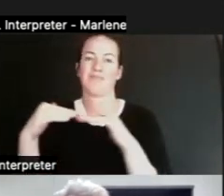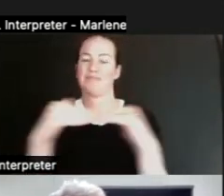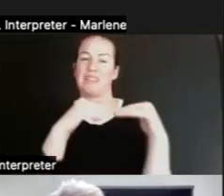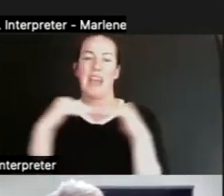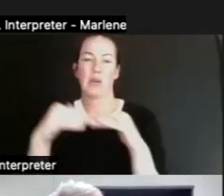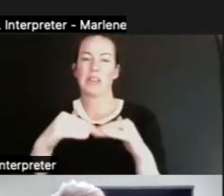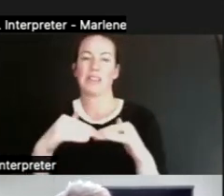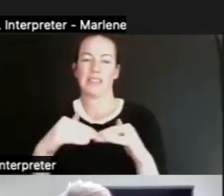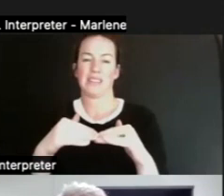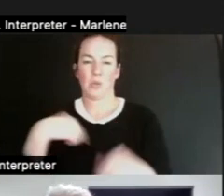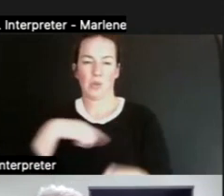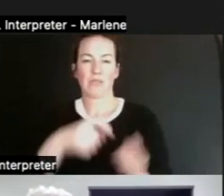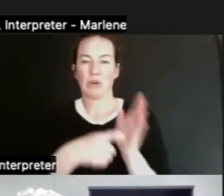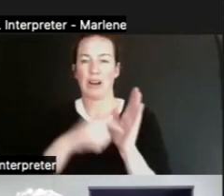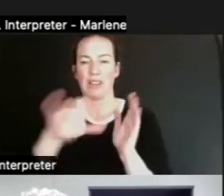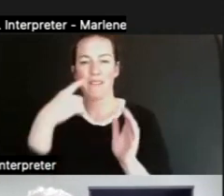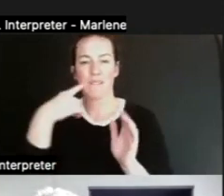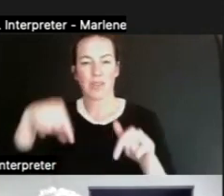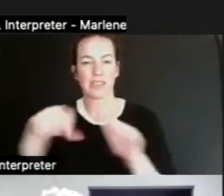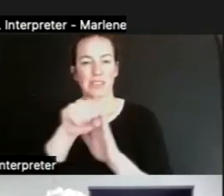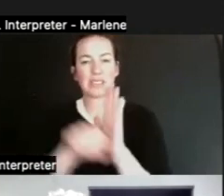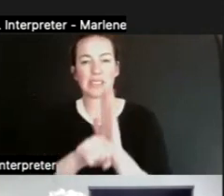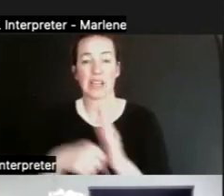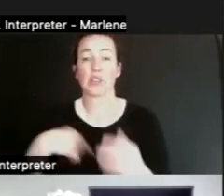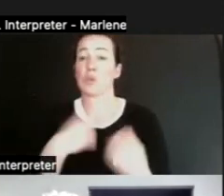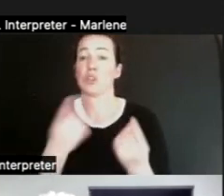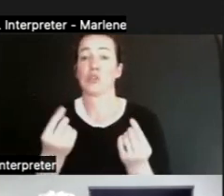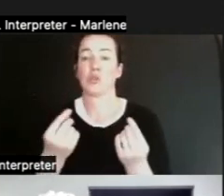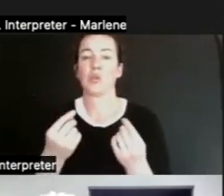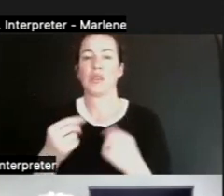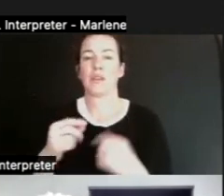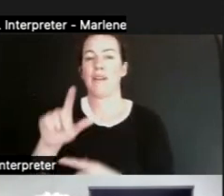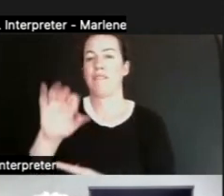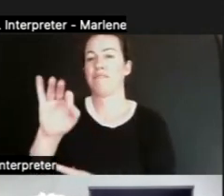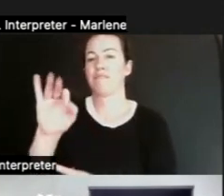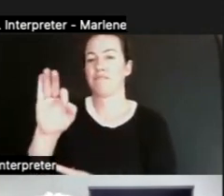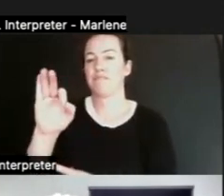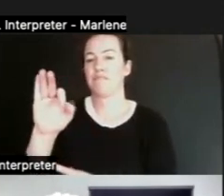need as a state. So what are we done. One is we brought least fiber across our district, that